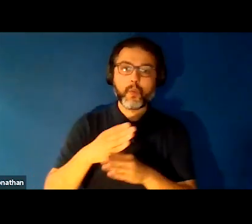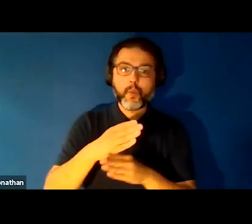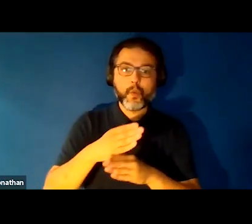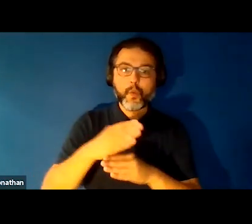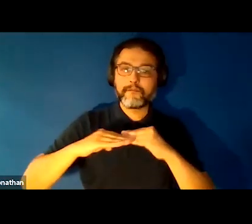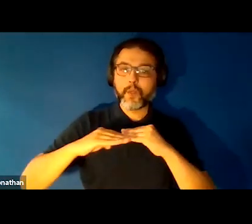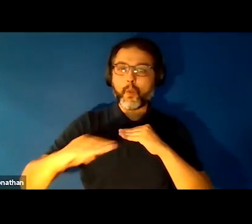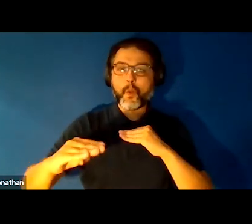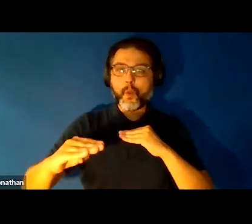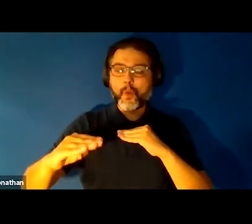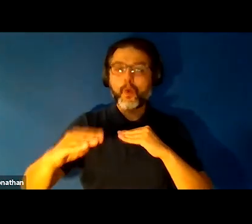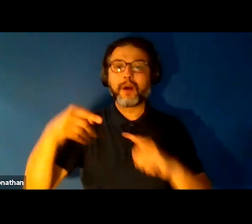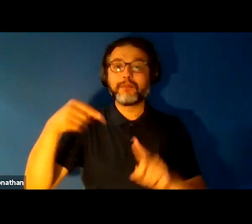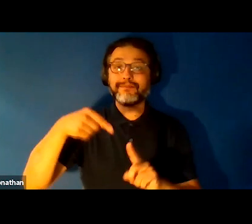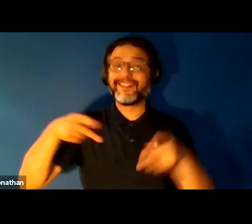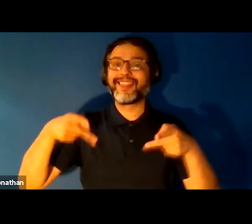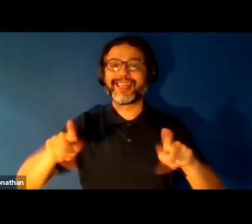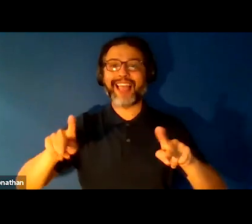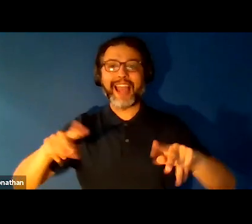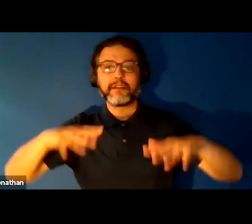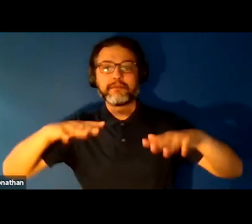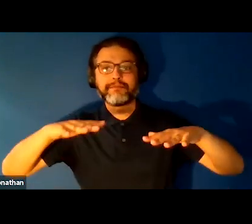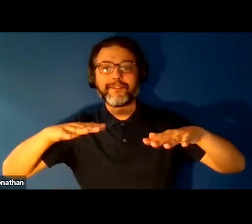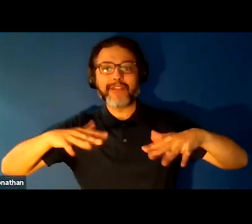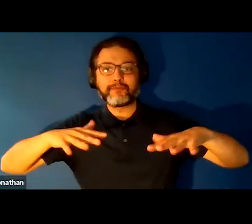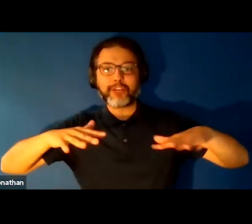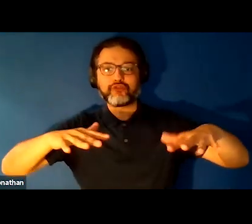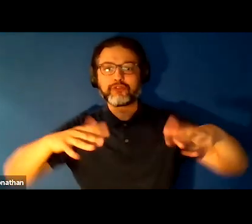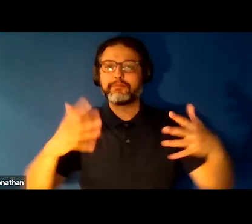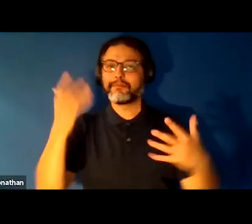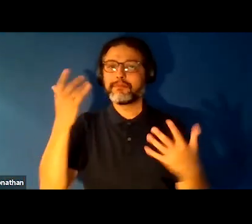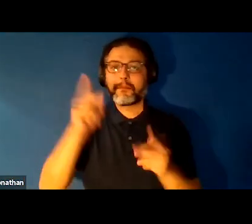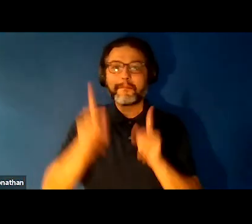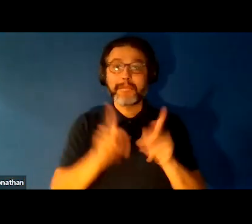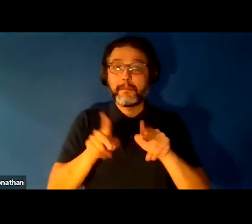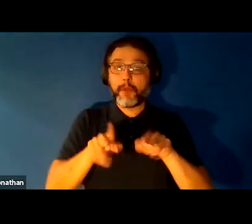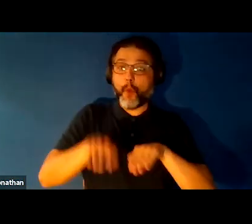vibration communication – for walking up and connecting to individuals without sneaking